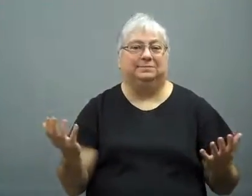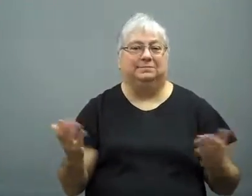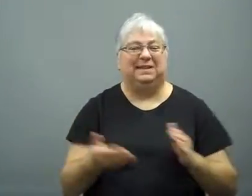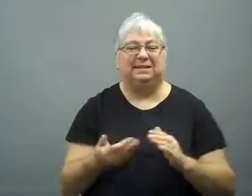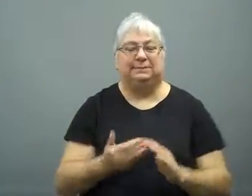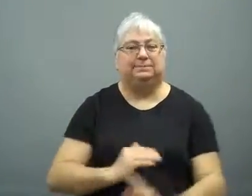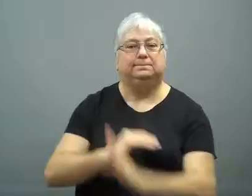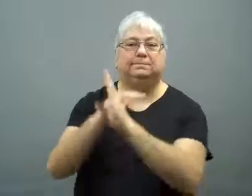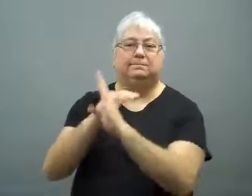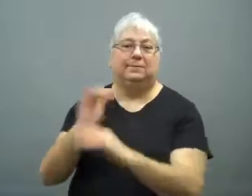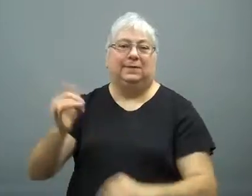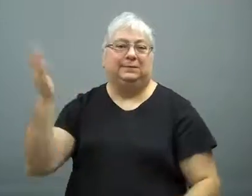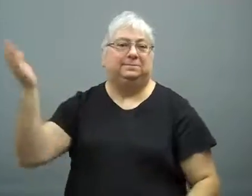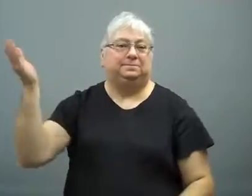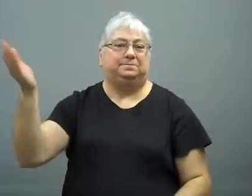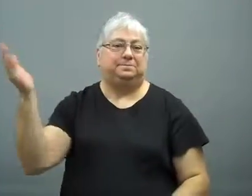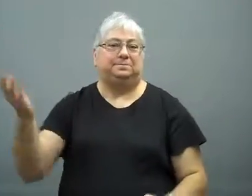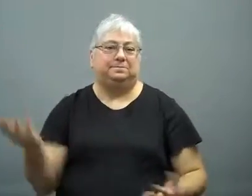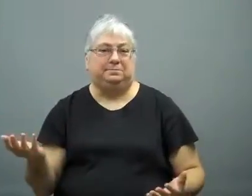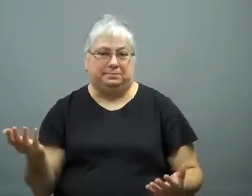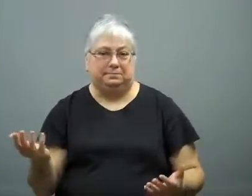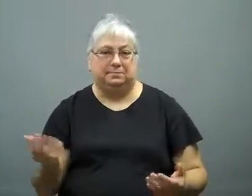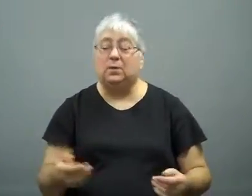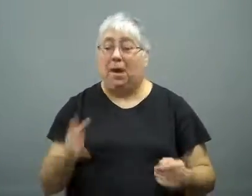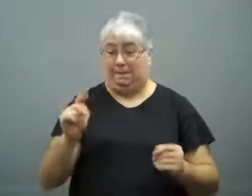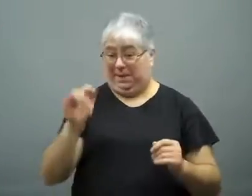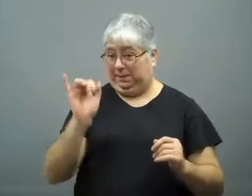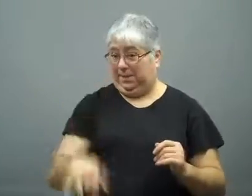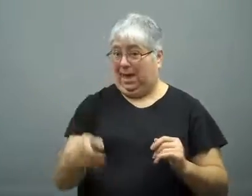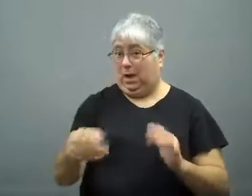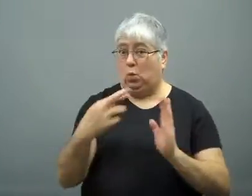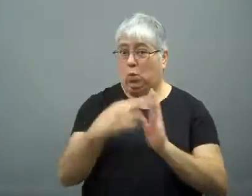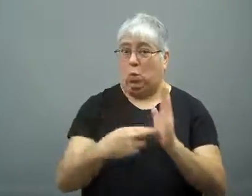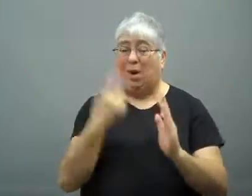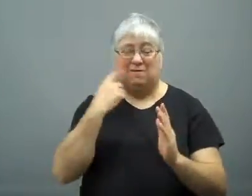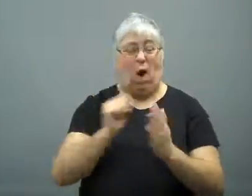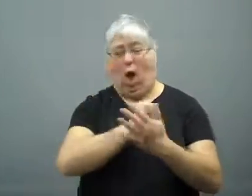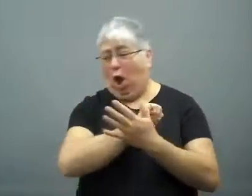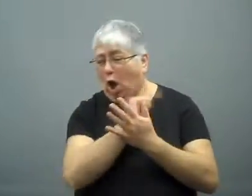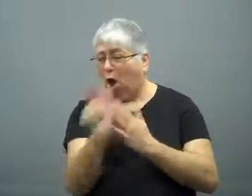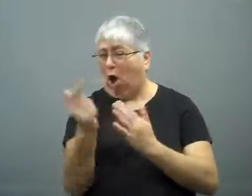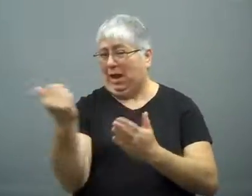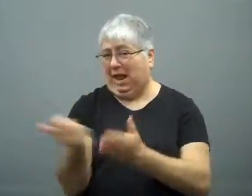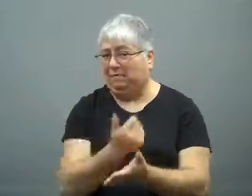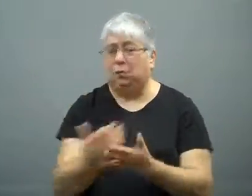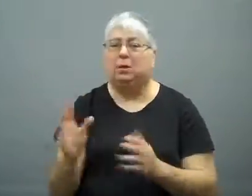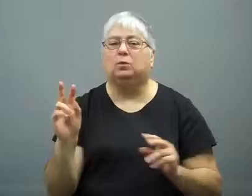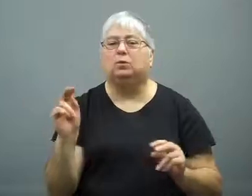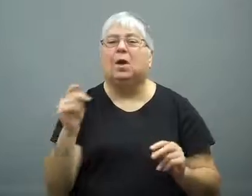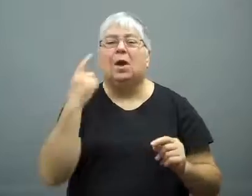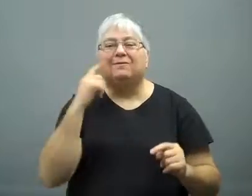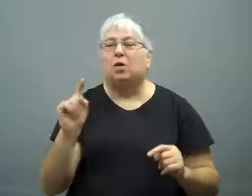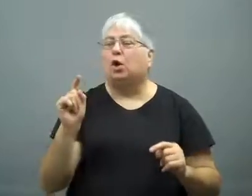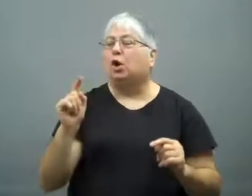It's easier to block a filibuster that way.